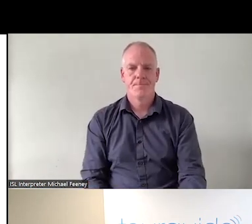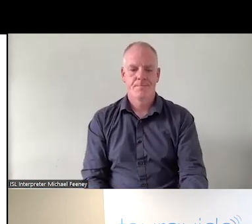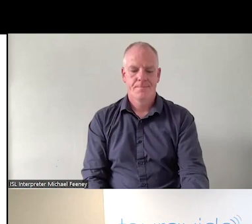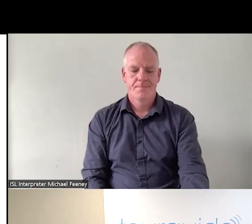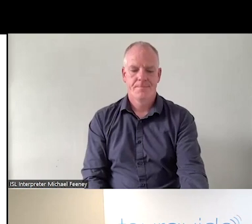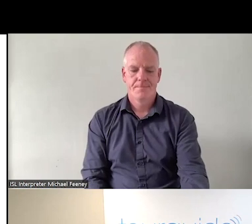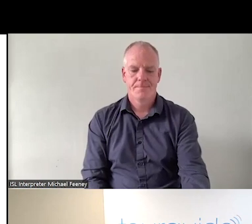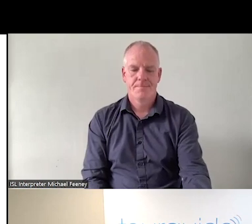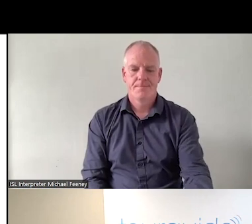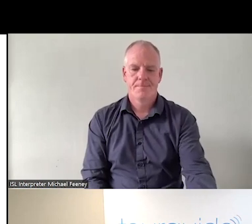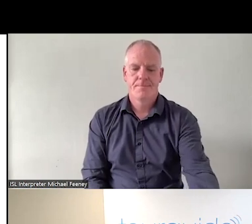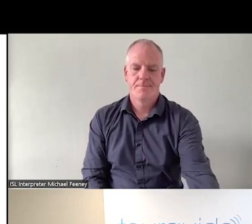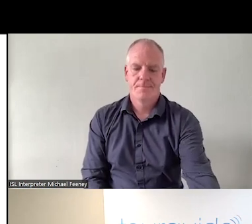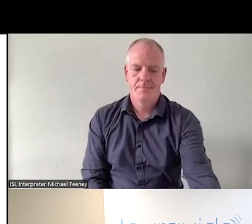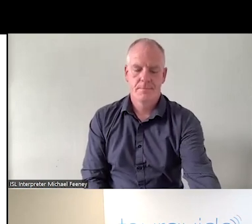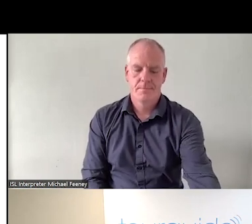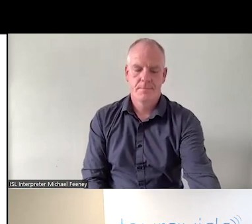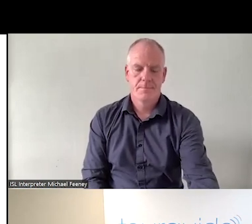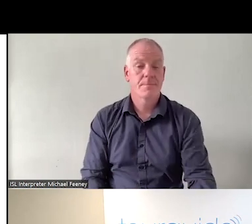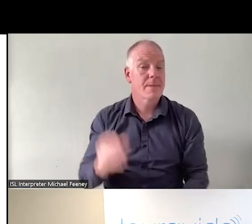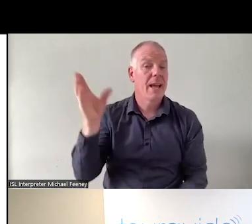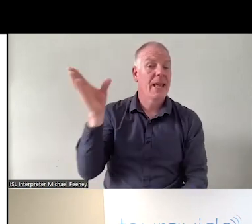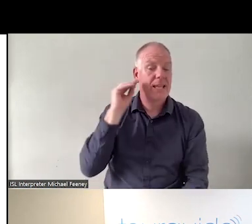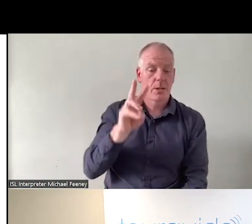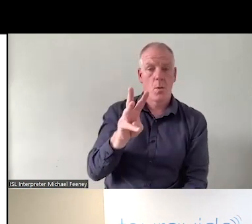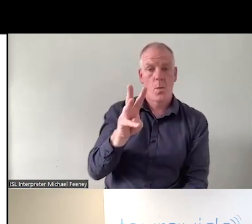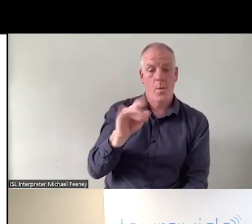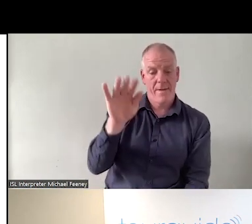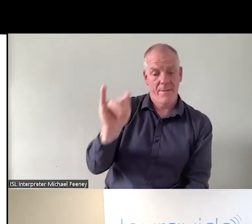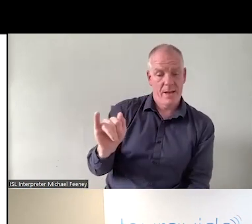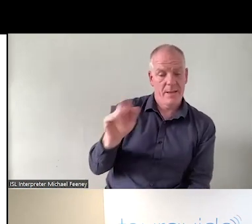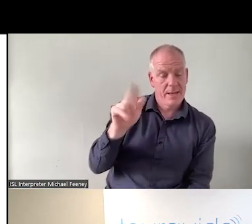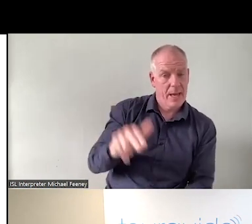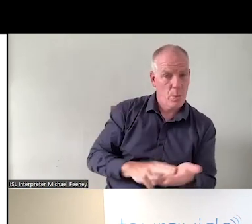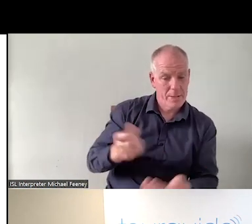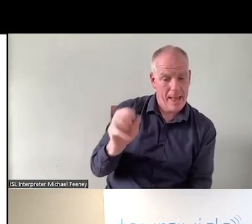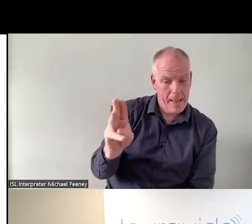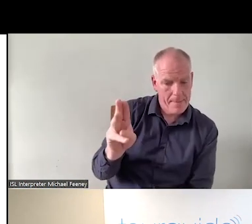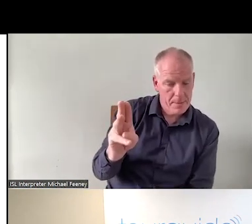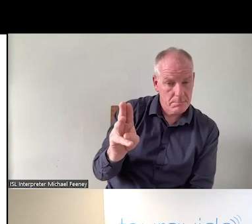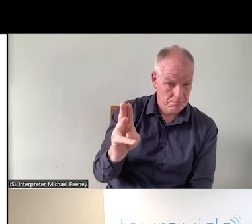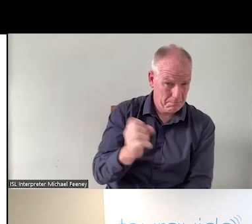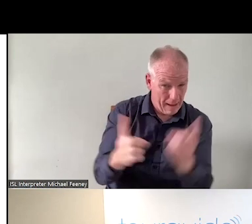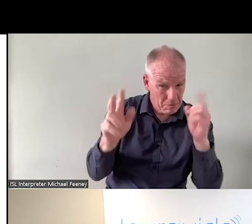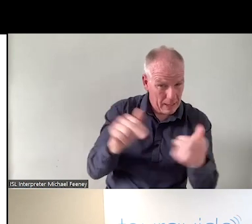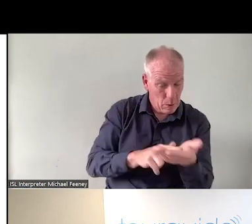One difference with ListenWIFI is, great, you can use an app, but that's not necessarily friendly for everybody,